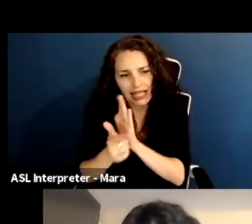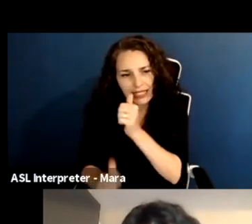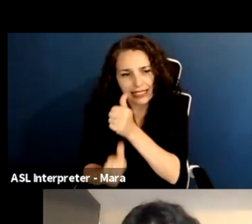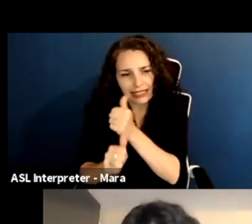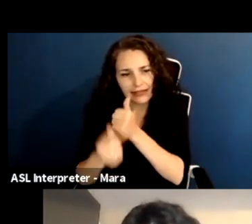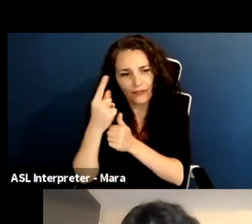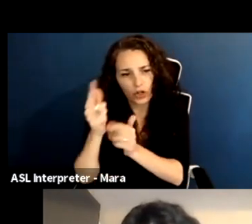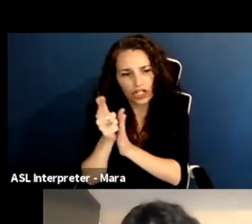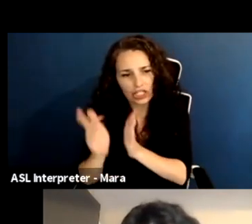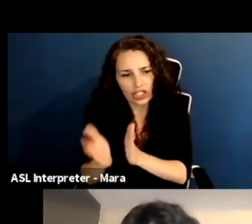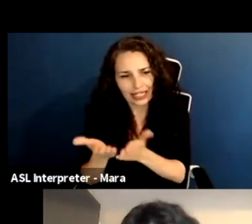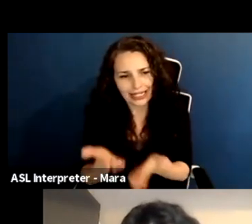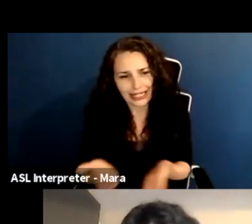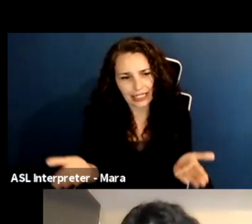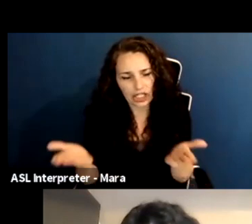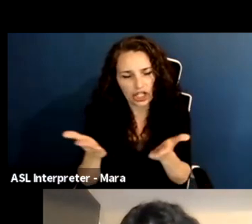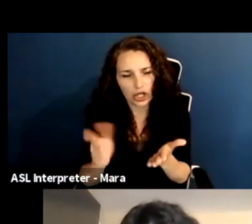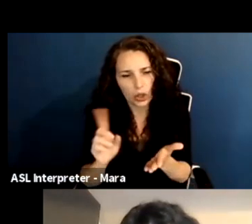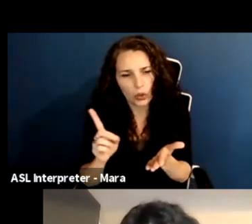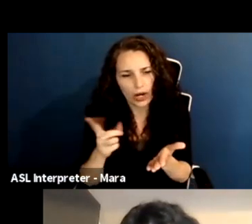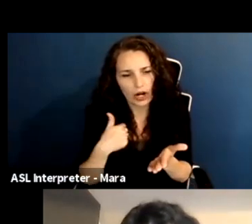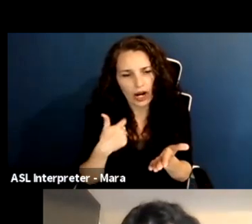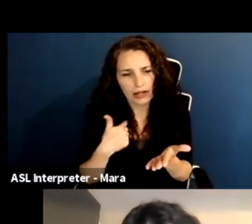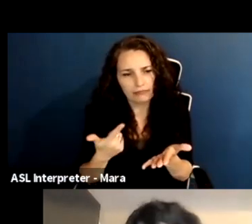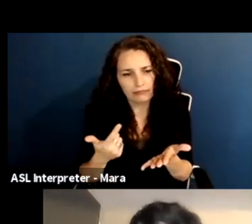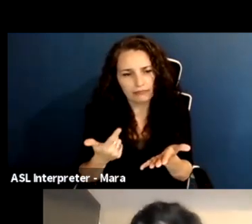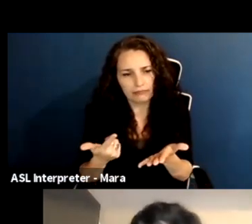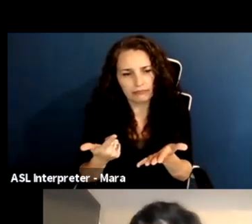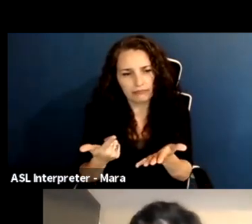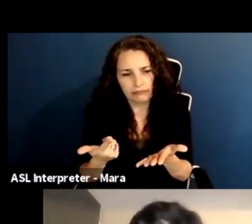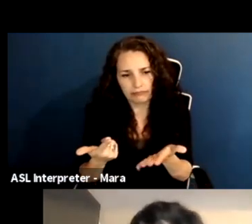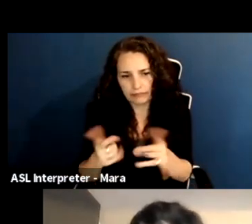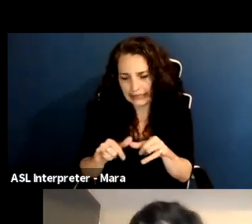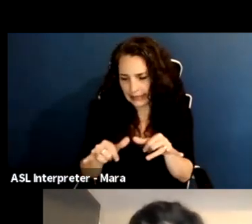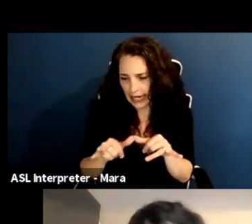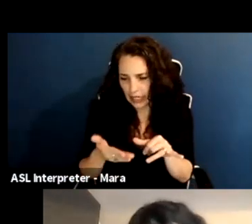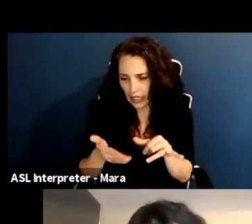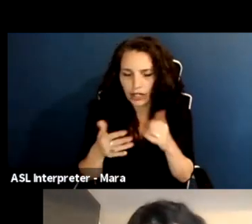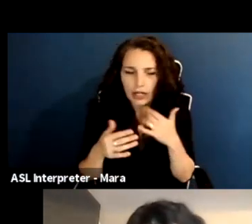here where I stay. And, I understood some of the policies